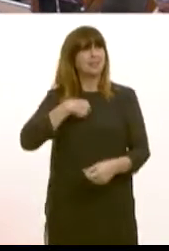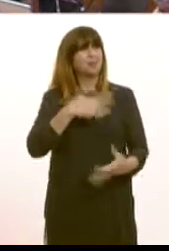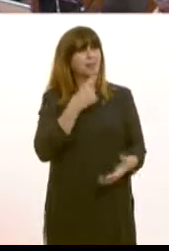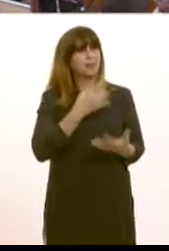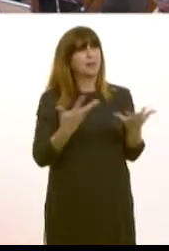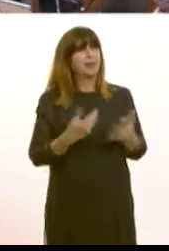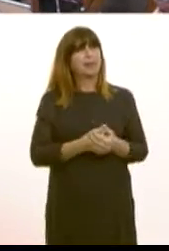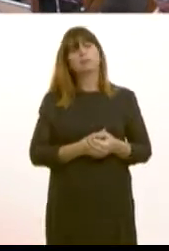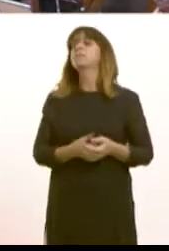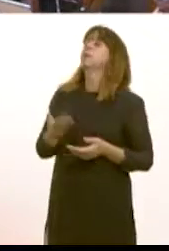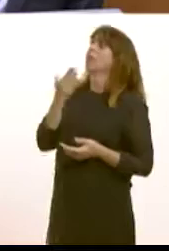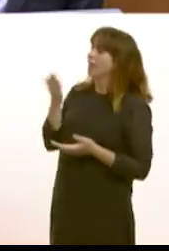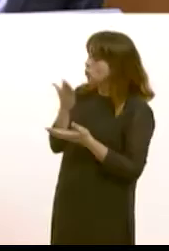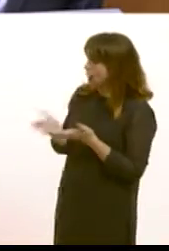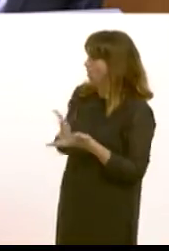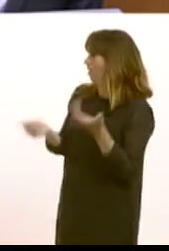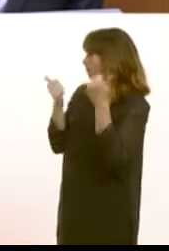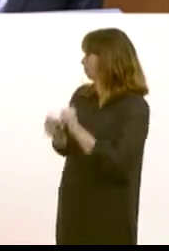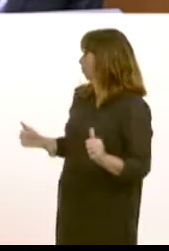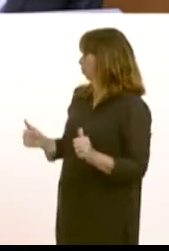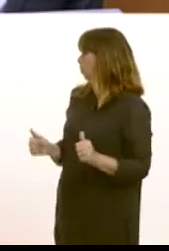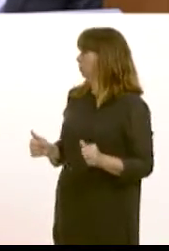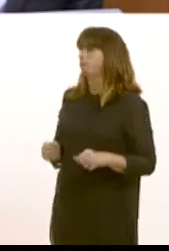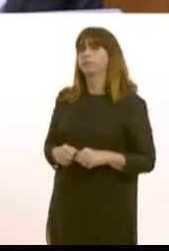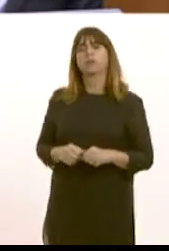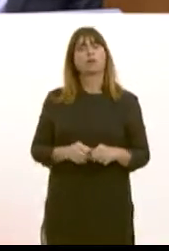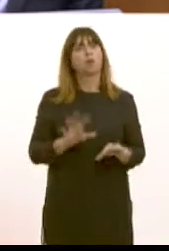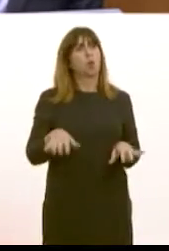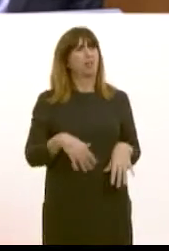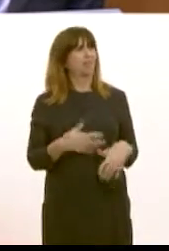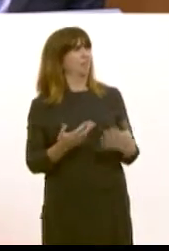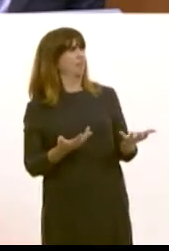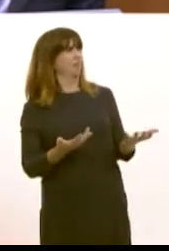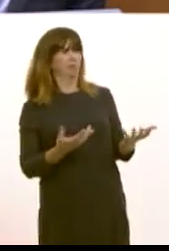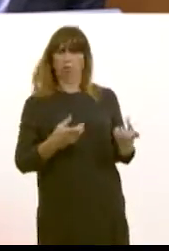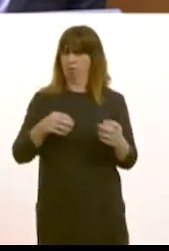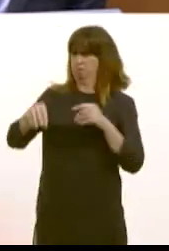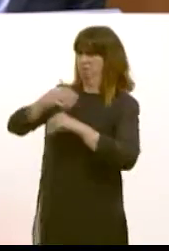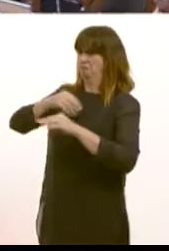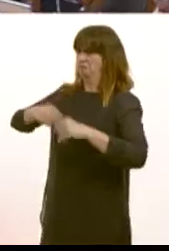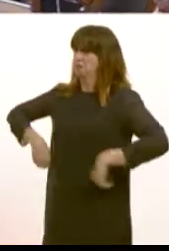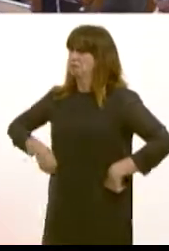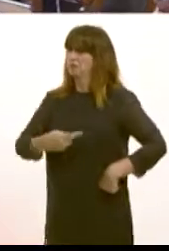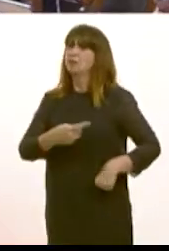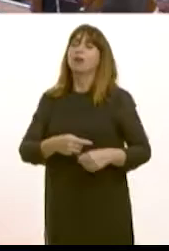Leanne Wood: Thank you for the clarity on that point, First Minister. [Interruption.]